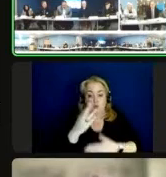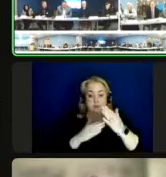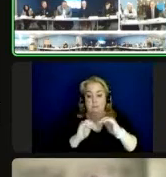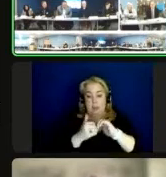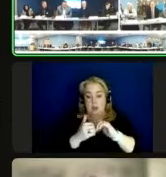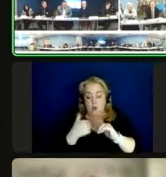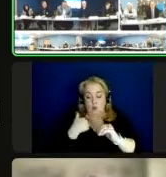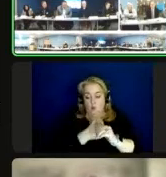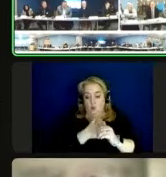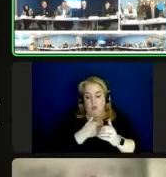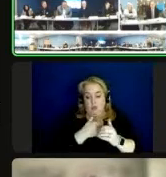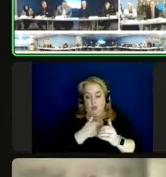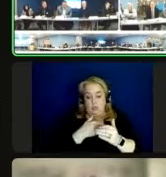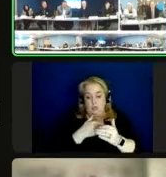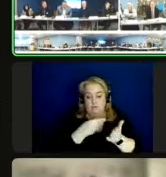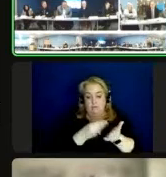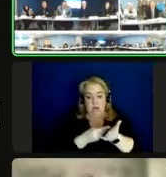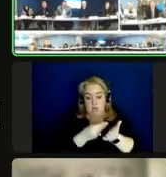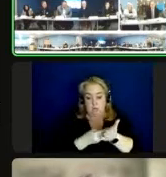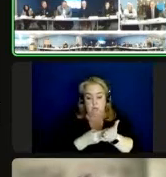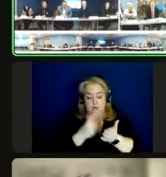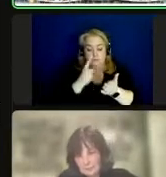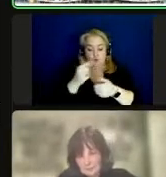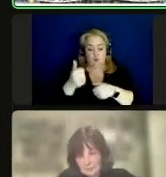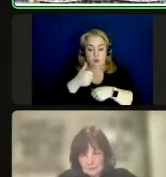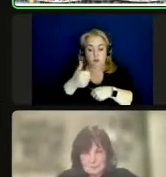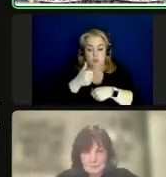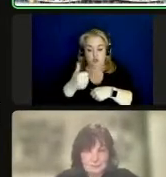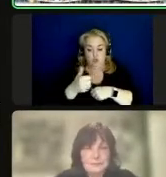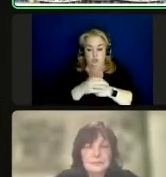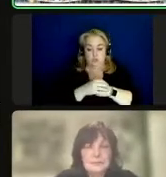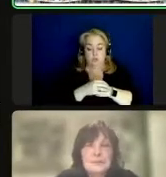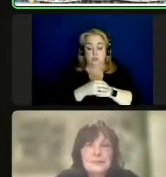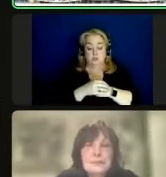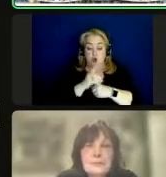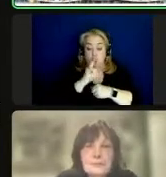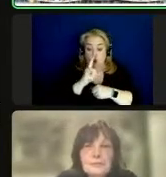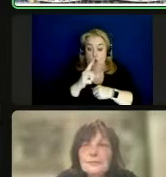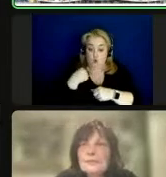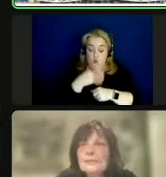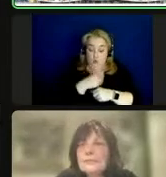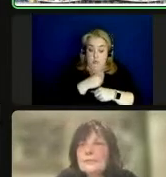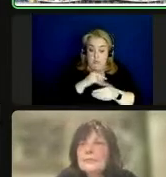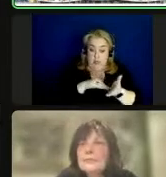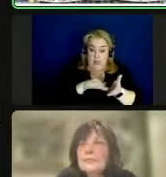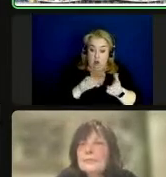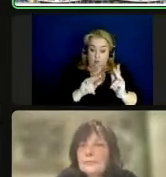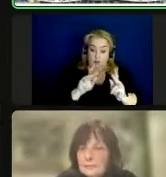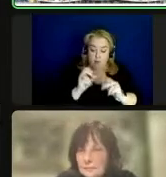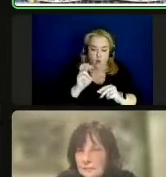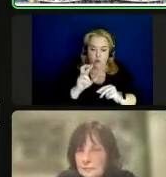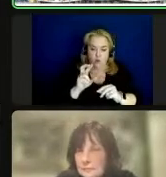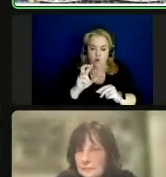IF WE DON'T DO SOMETHING LIKE